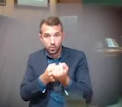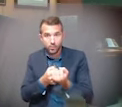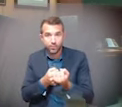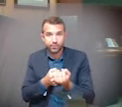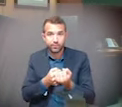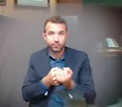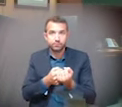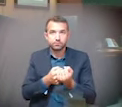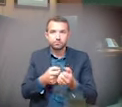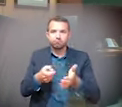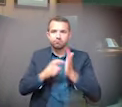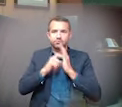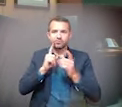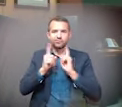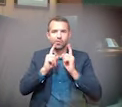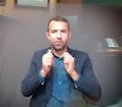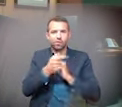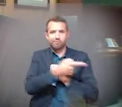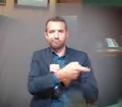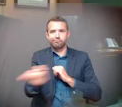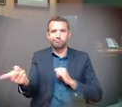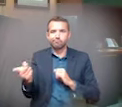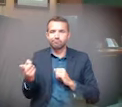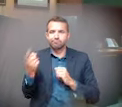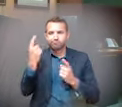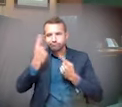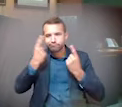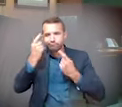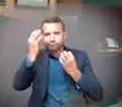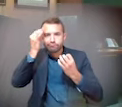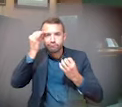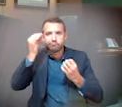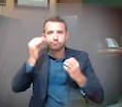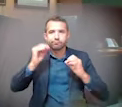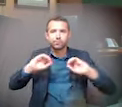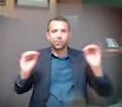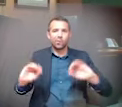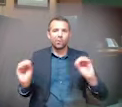to think about nothing about us without us, which is